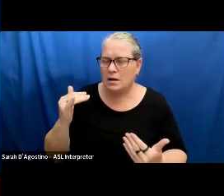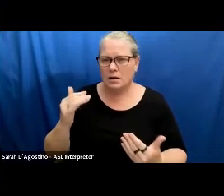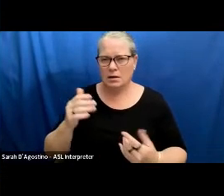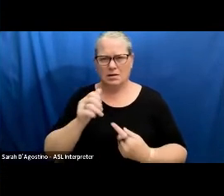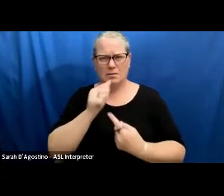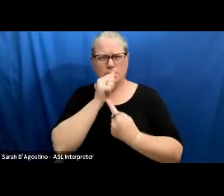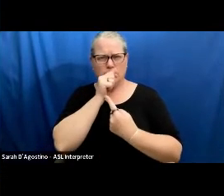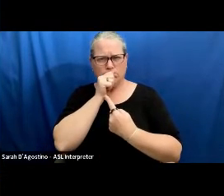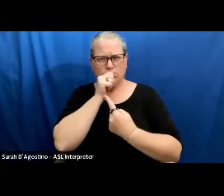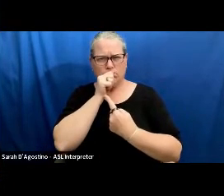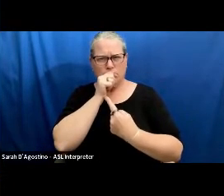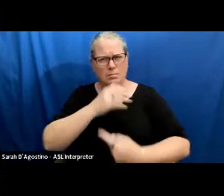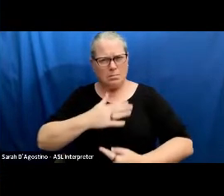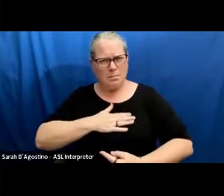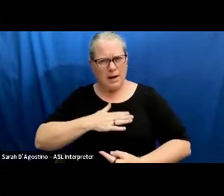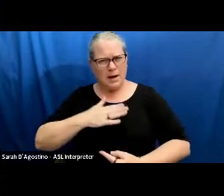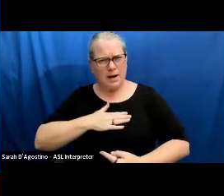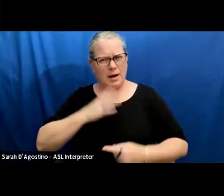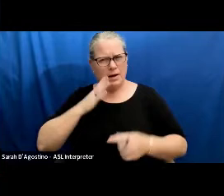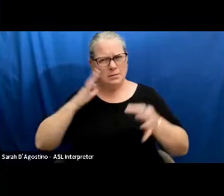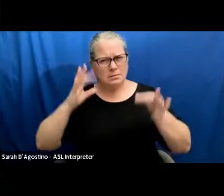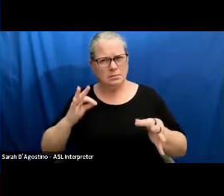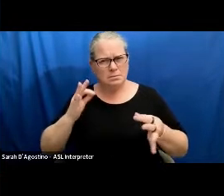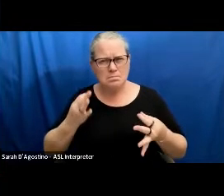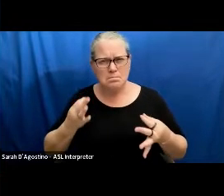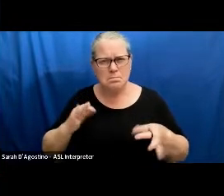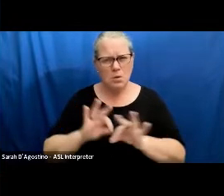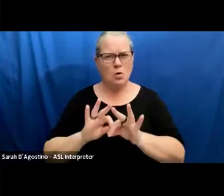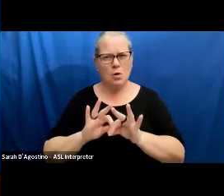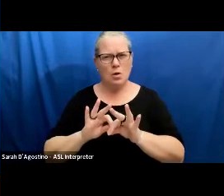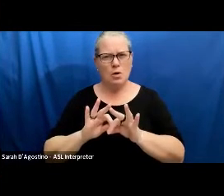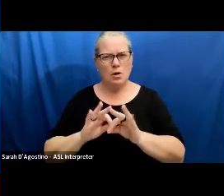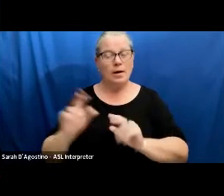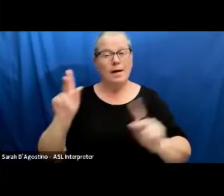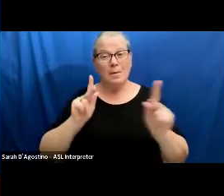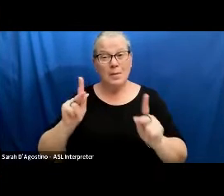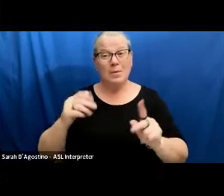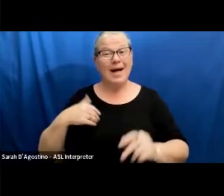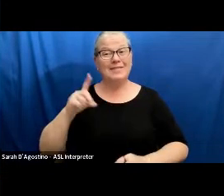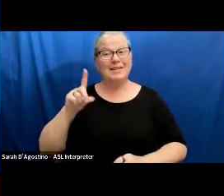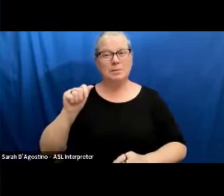lots of times people with disabilities are not respected and one of the ways you express